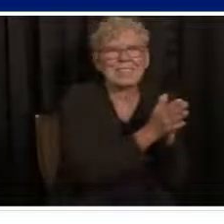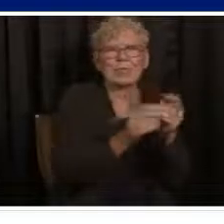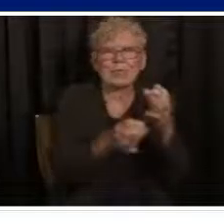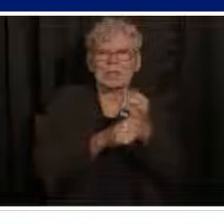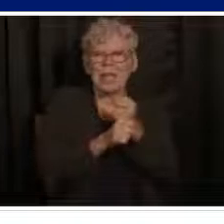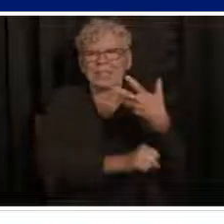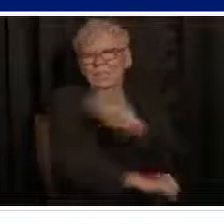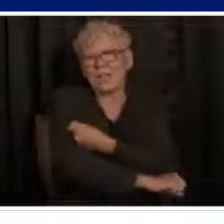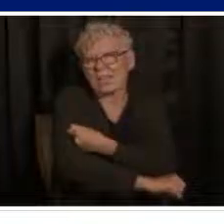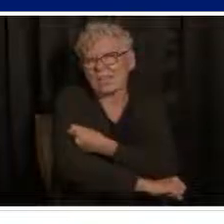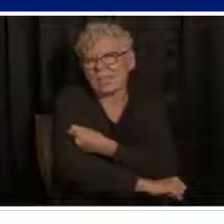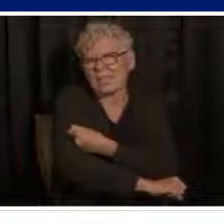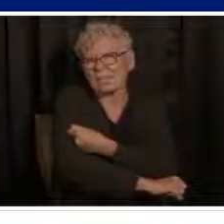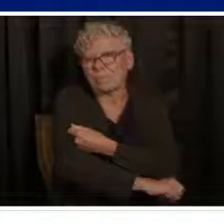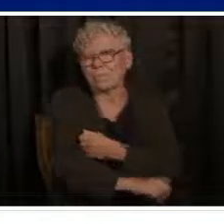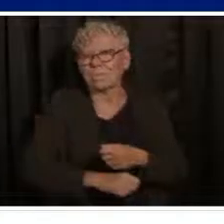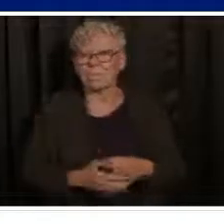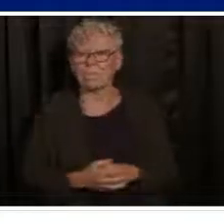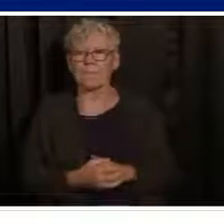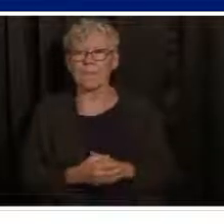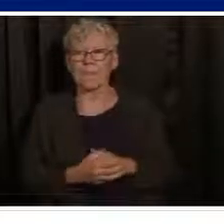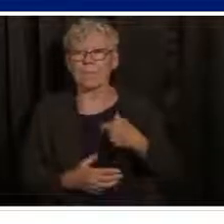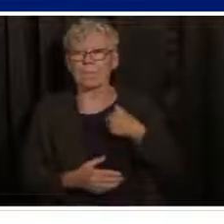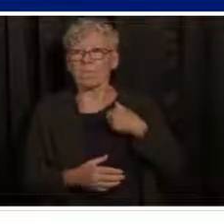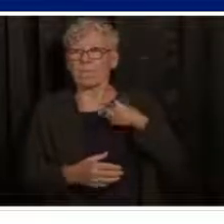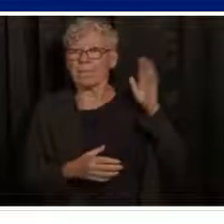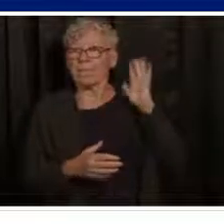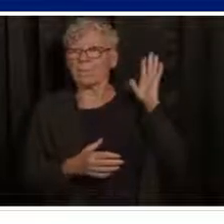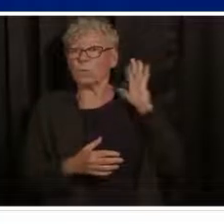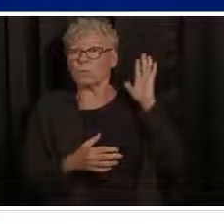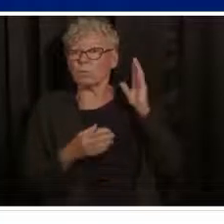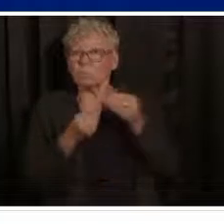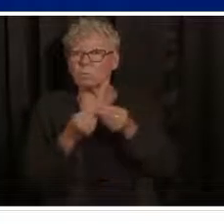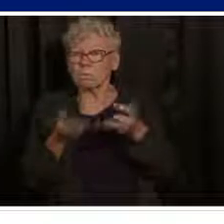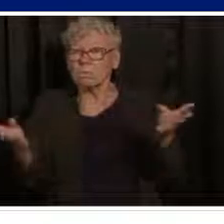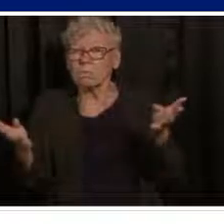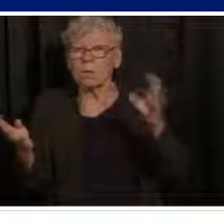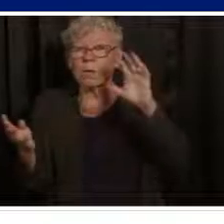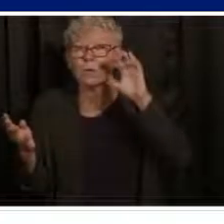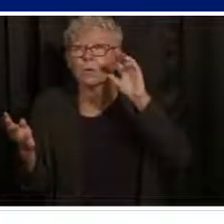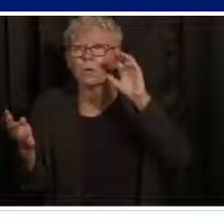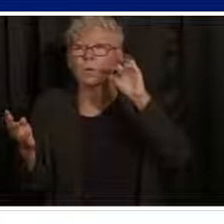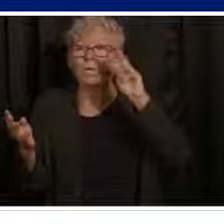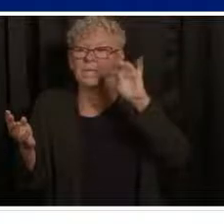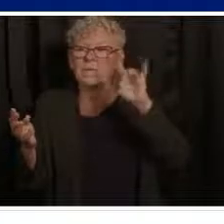provided testing at our campuses. We've provided vaccination clinics on our campuses. We've done other